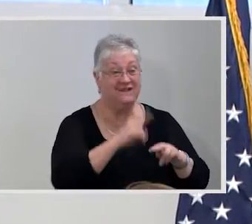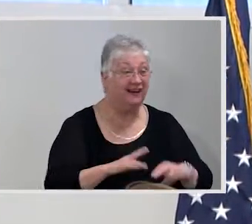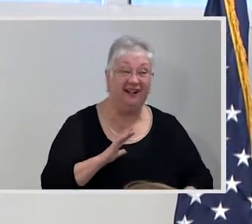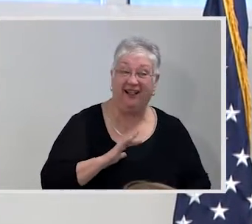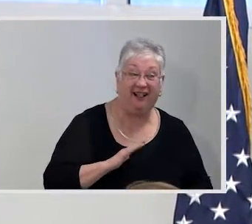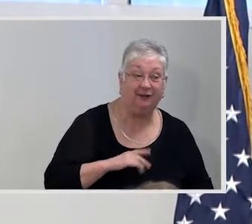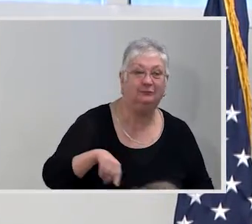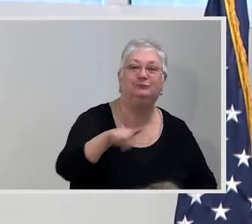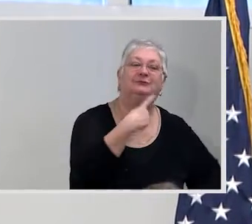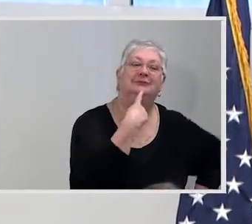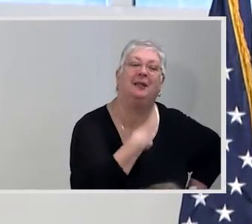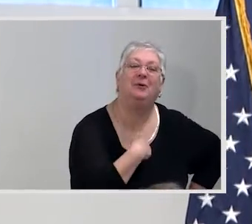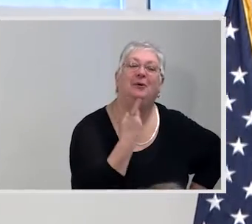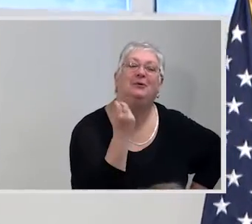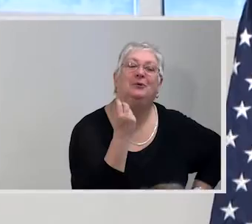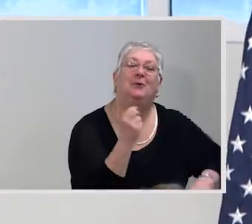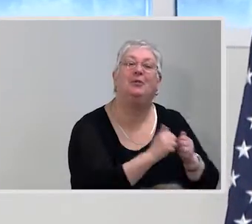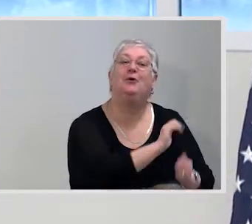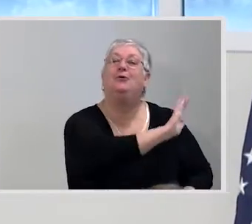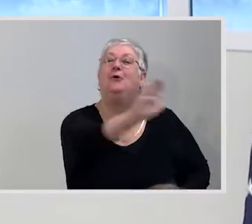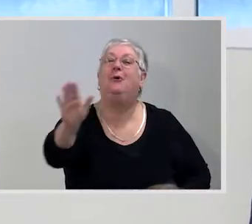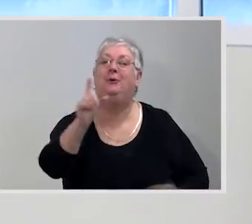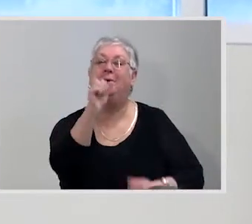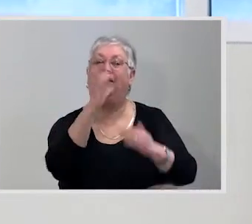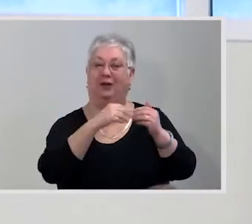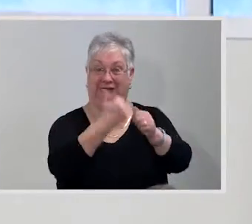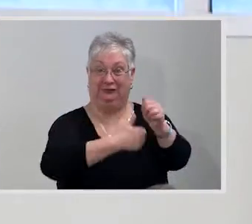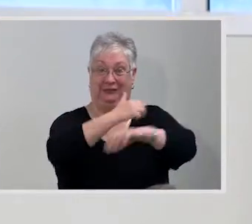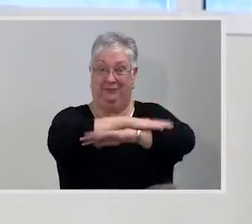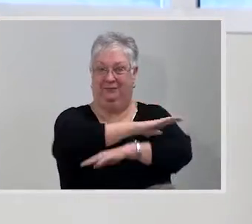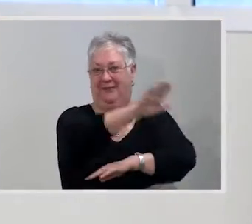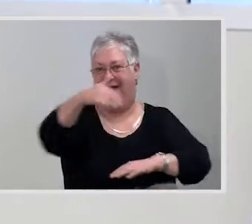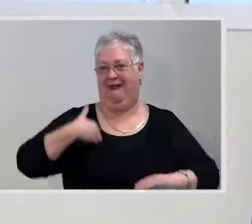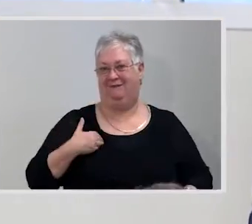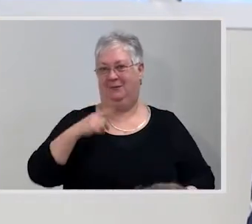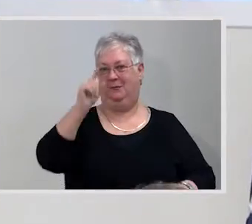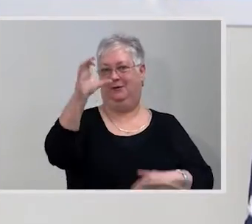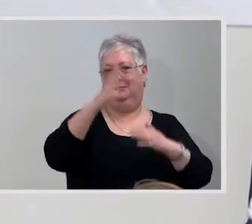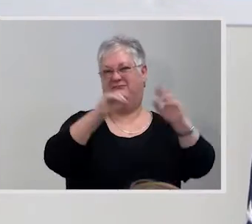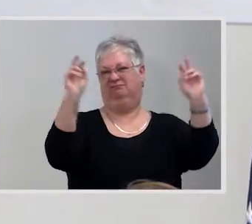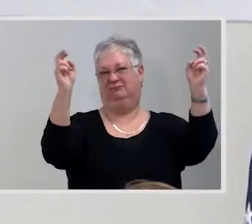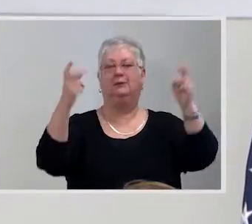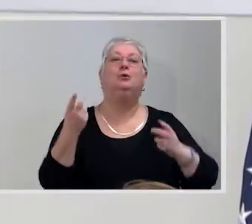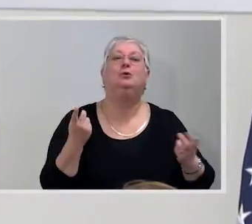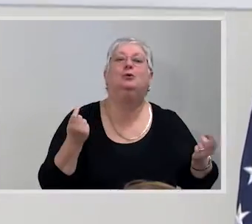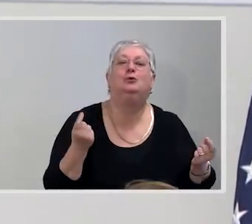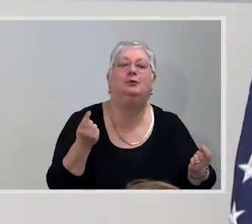YOUR TABLES WITH YOUR OWN BUDGET AND THE TABLE BUDGET. SO THAT'S IT FOR ME. I'M GOING TO BE ALL EARS.